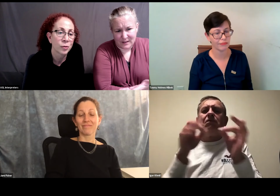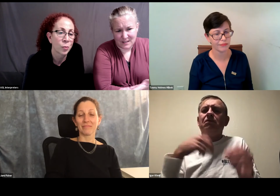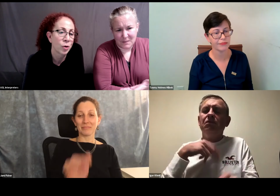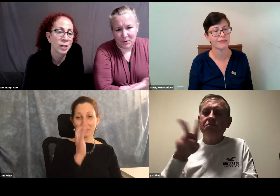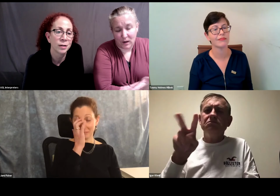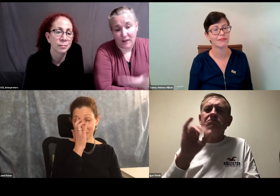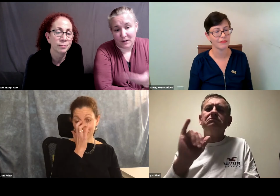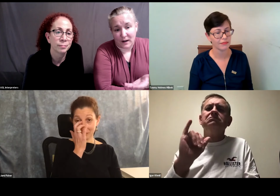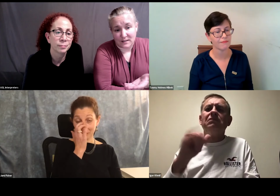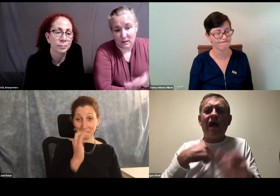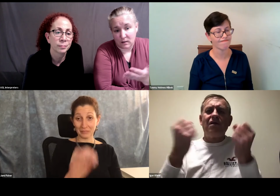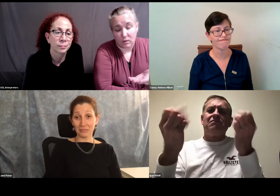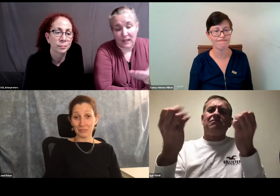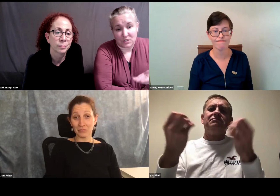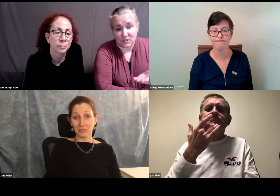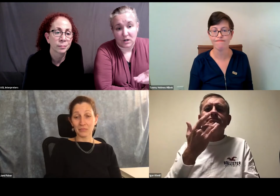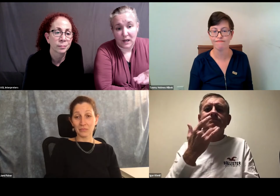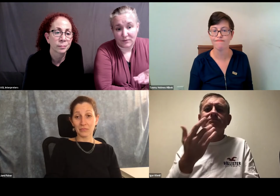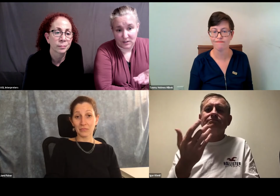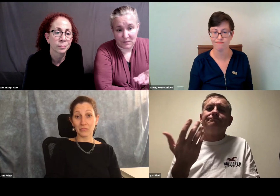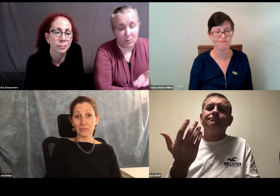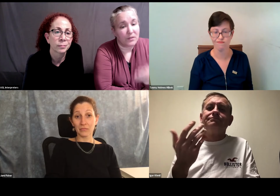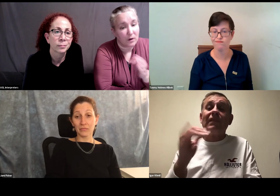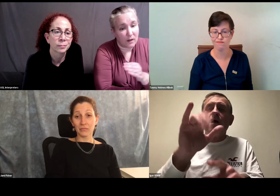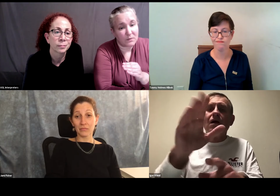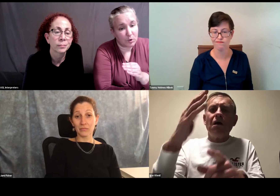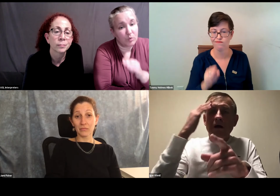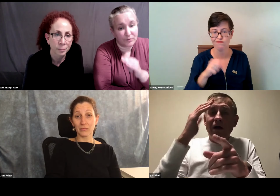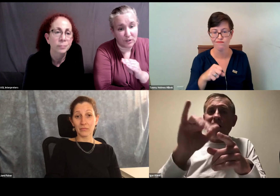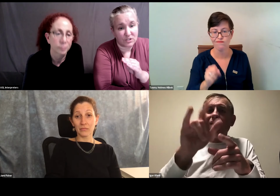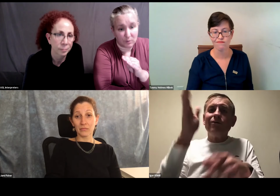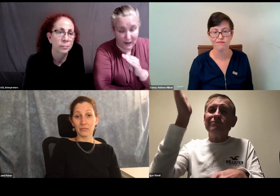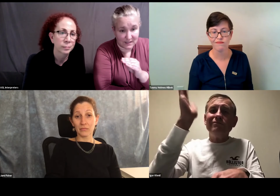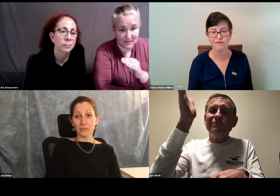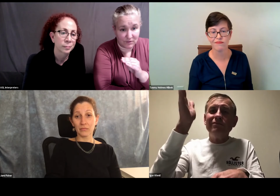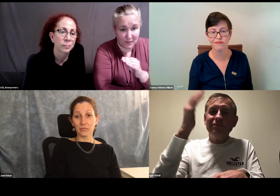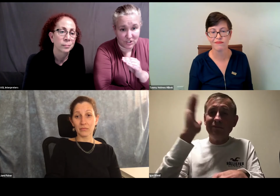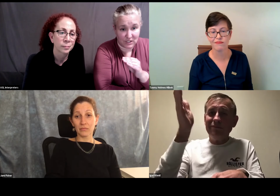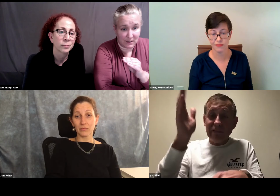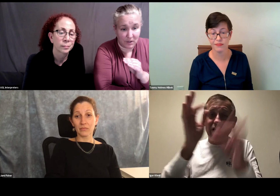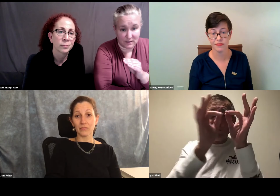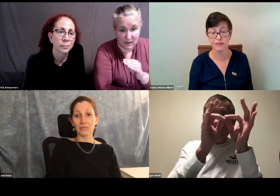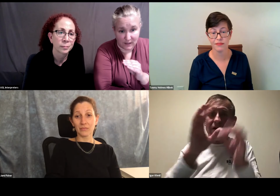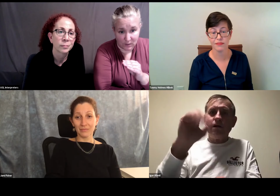Some people have better access, you know captions are enough for some people, but there are other people who prefer to access information and American sign language.